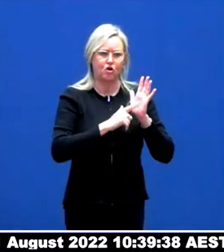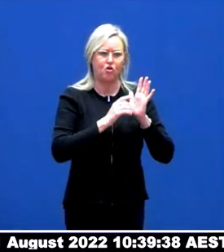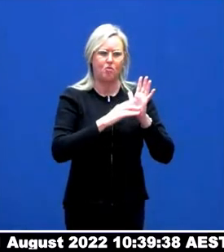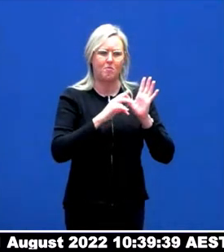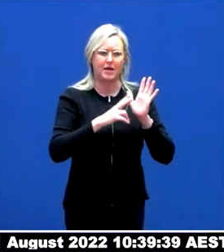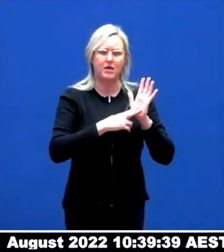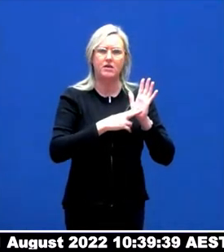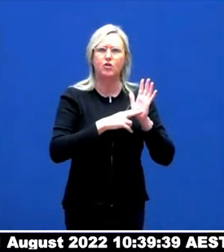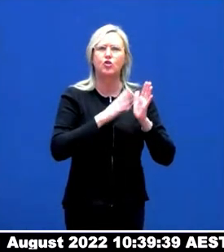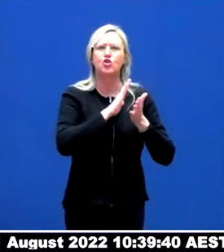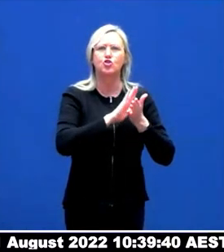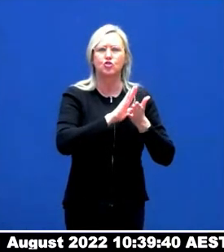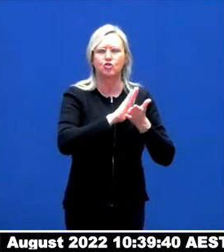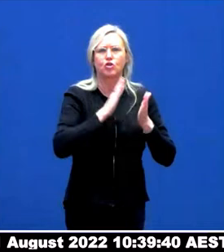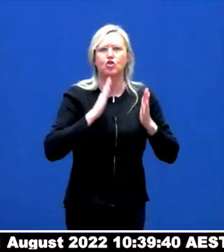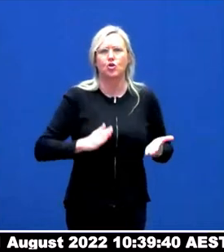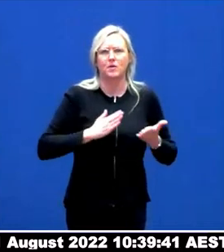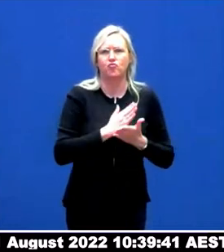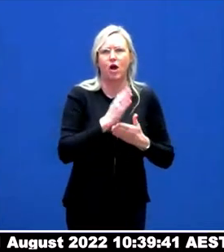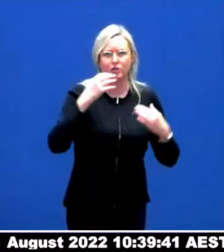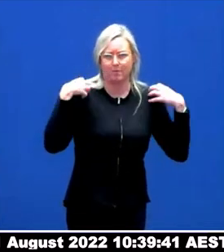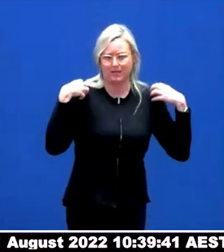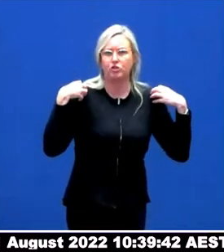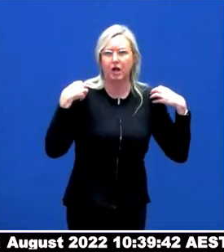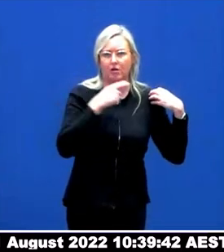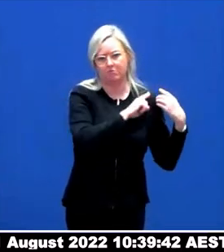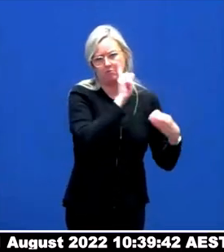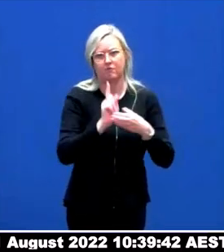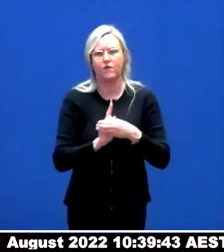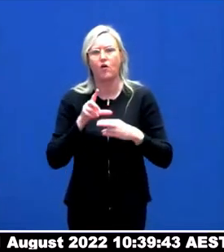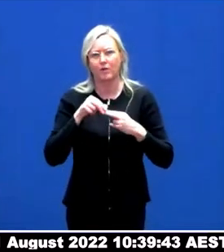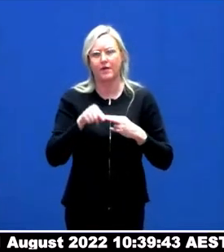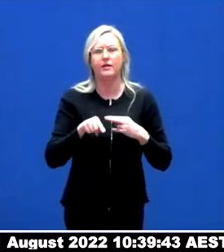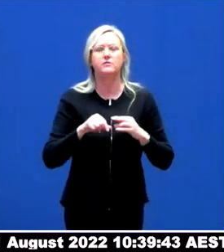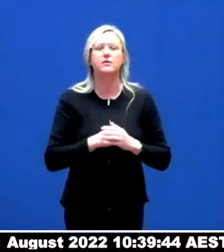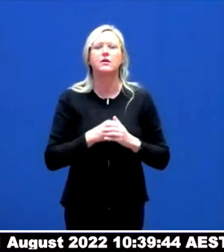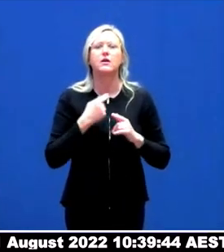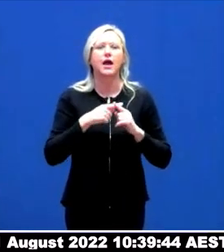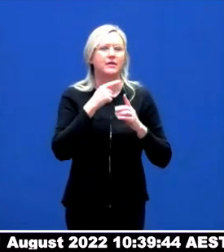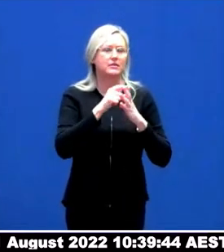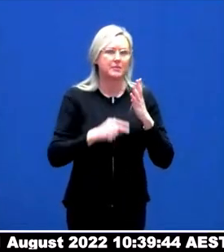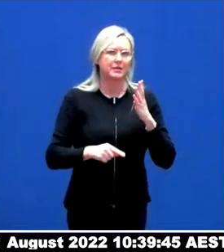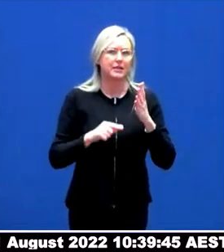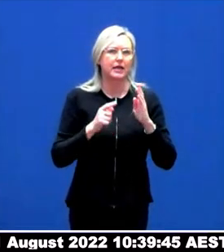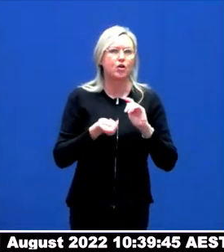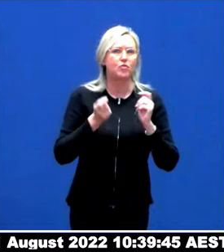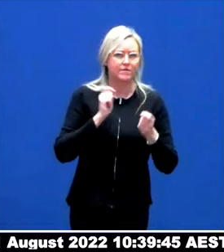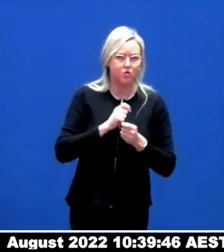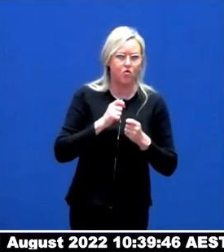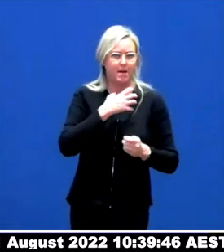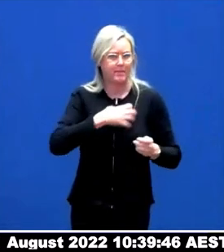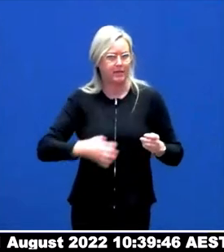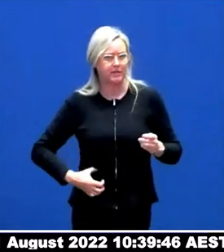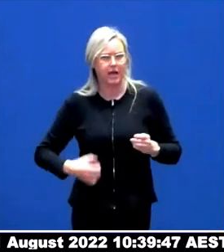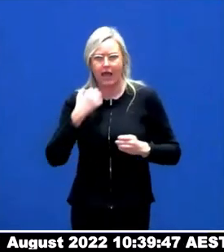the Human Rights Commissioner. The Disability Reform Ministers meet monthly to